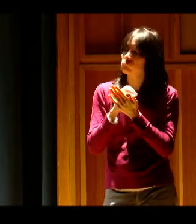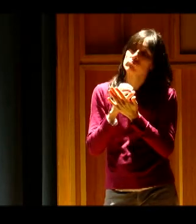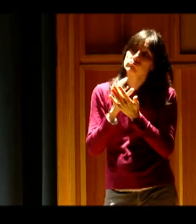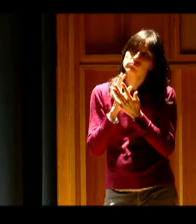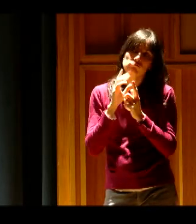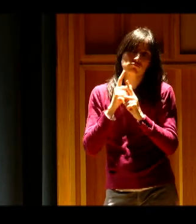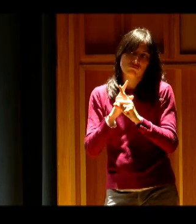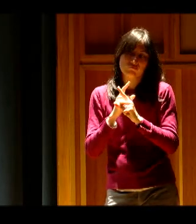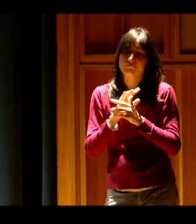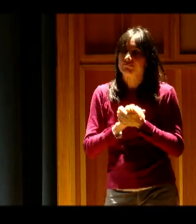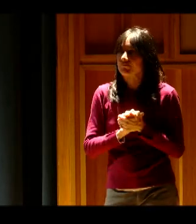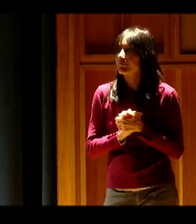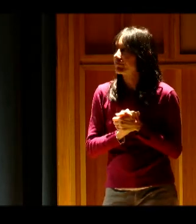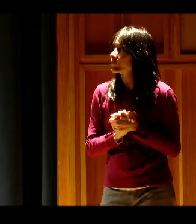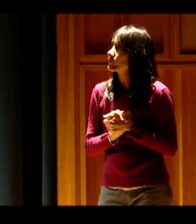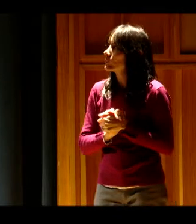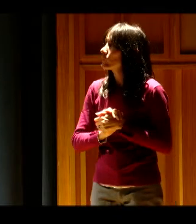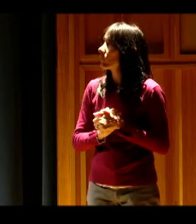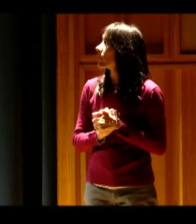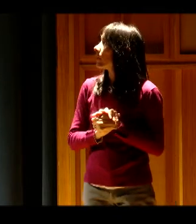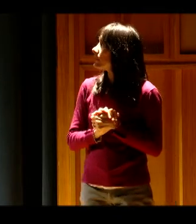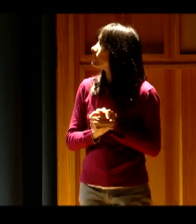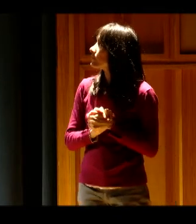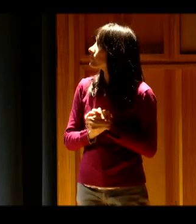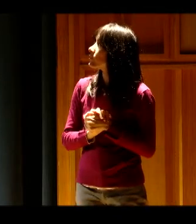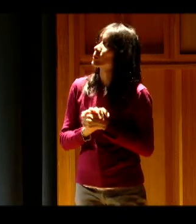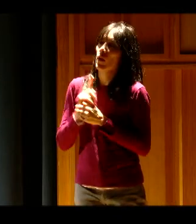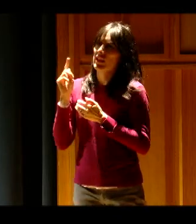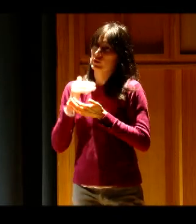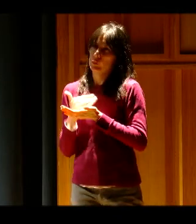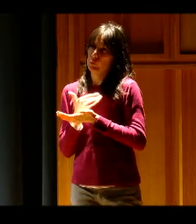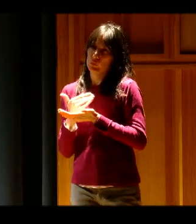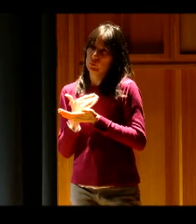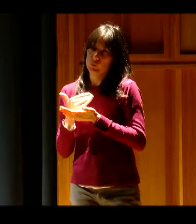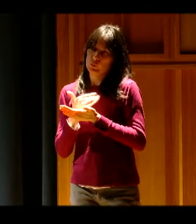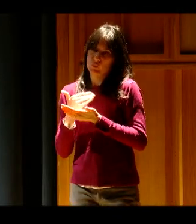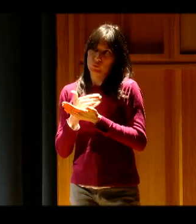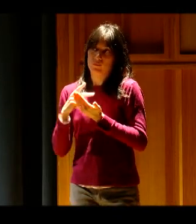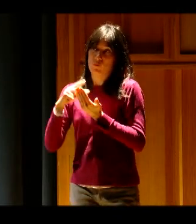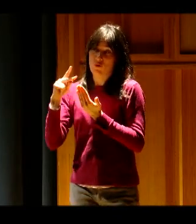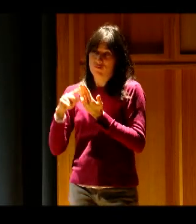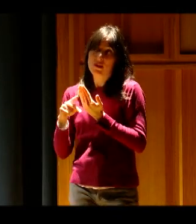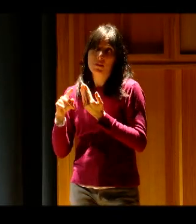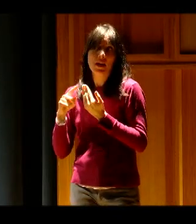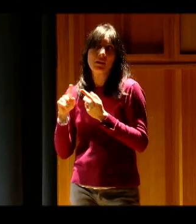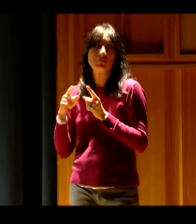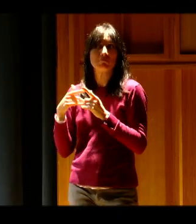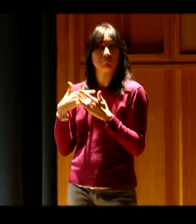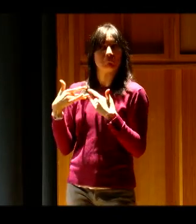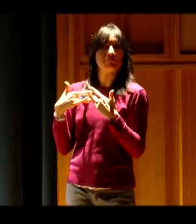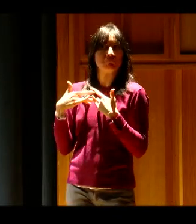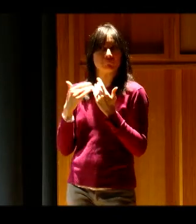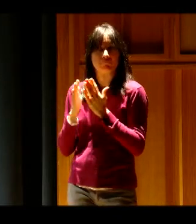And this is a very new piece of work. It's really exciting. It's really challenging